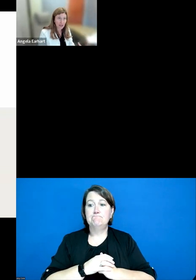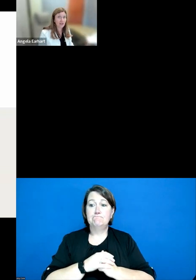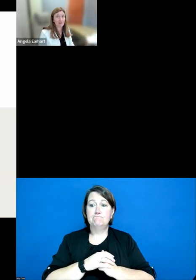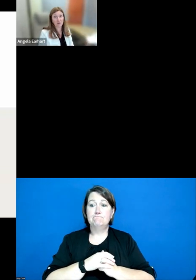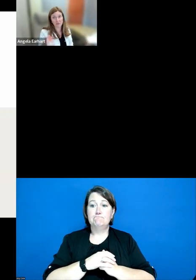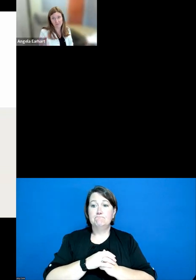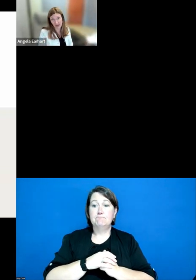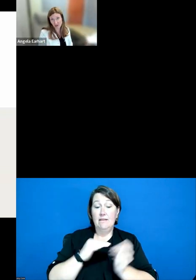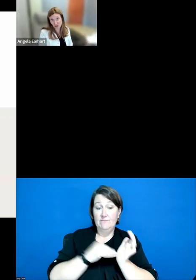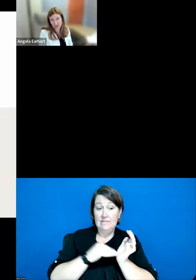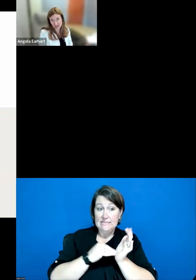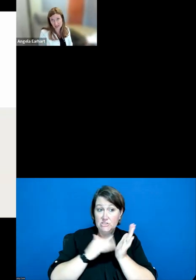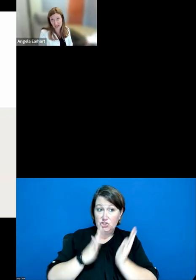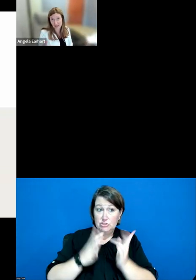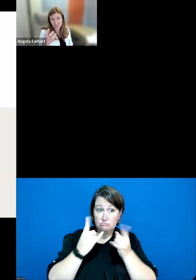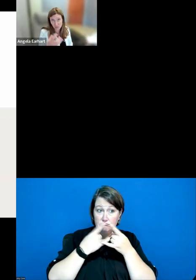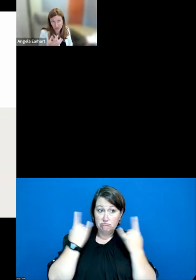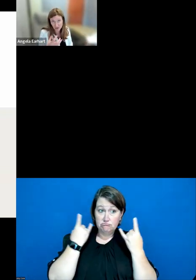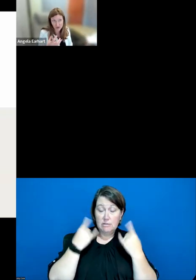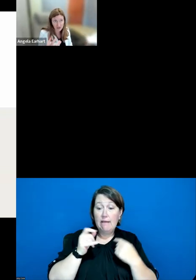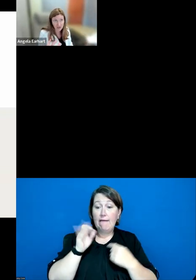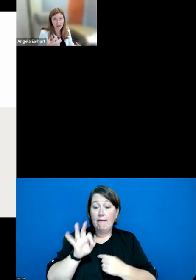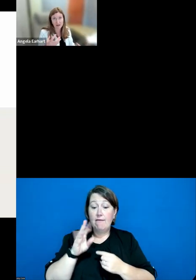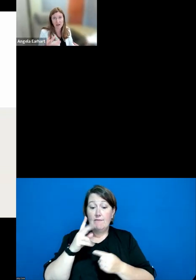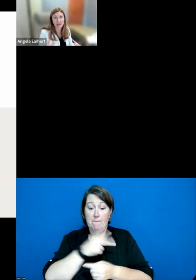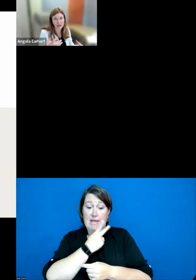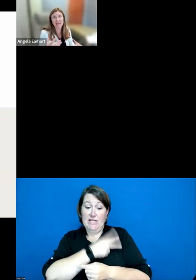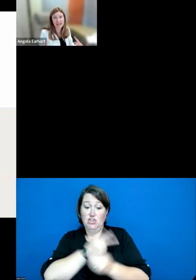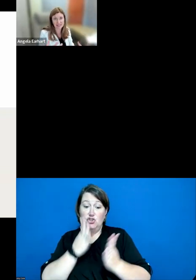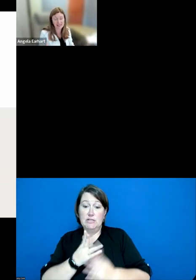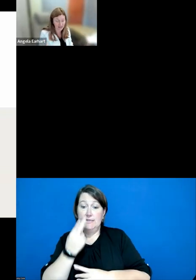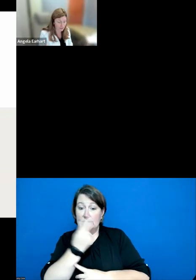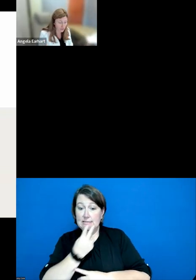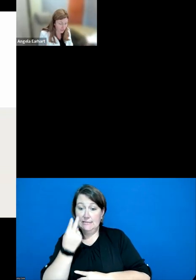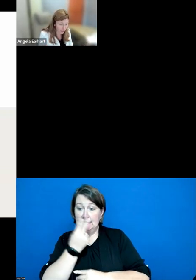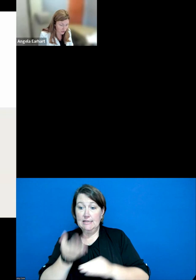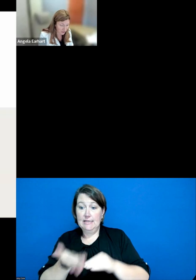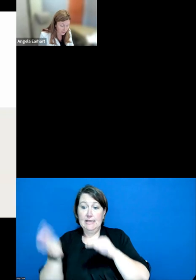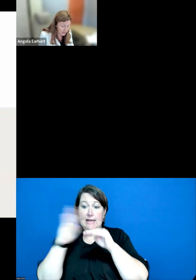and if the patient is a lip reader, it enhances that communication.